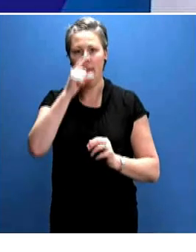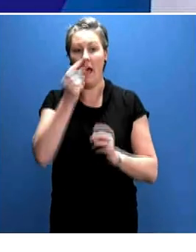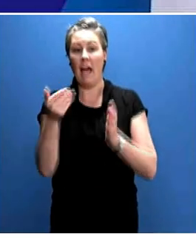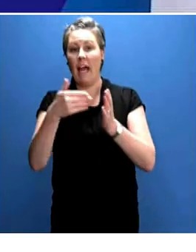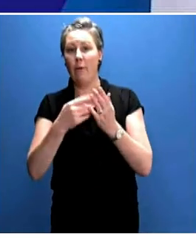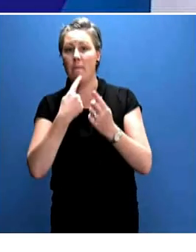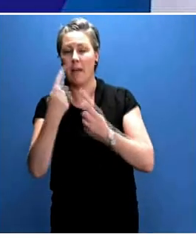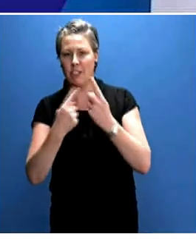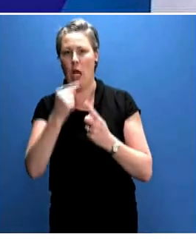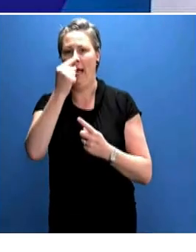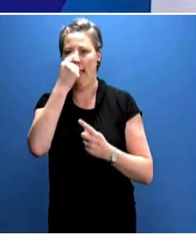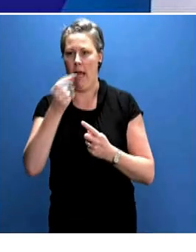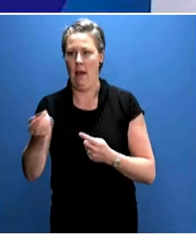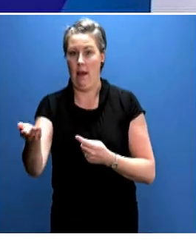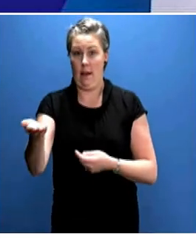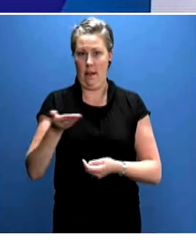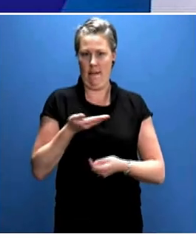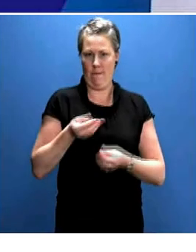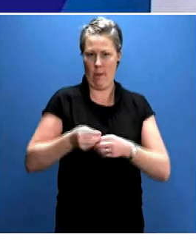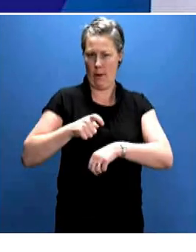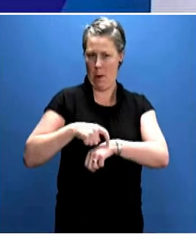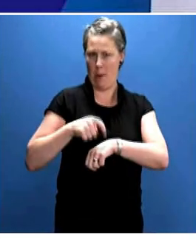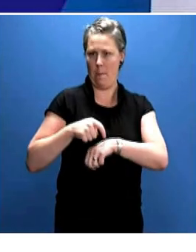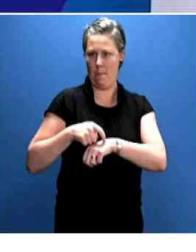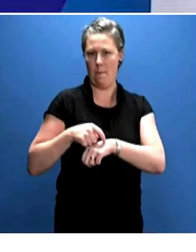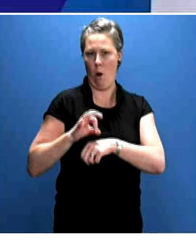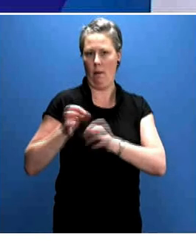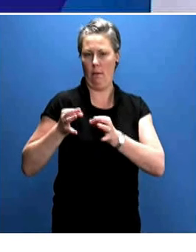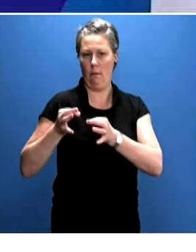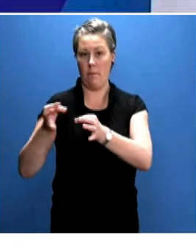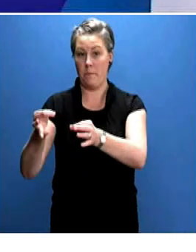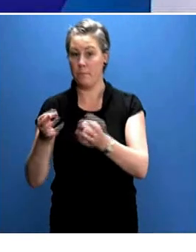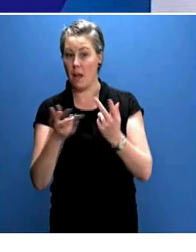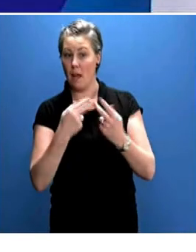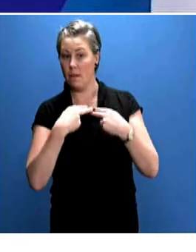Thank you. I take it then that no other counsel or representative has any questions of